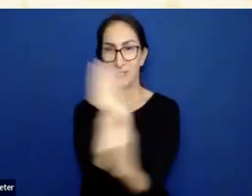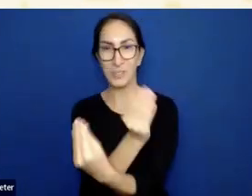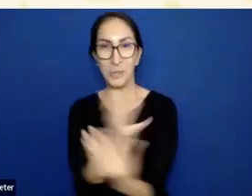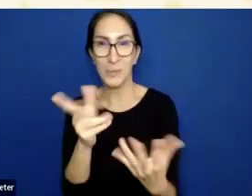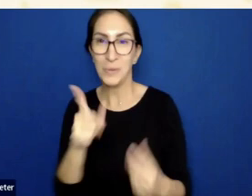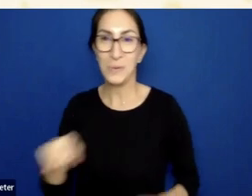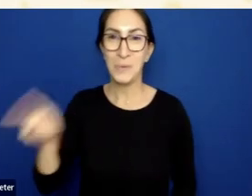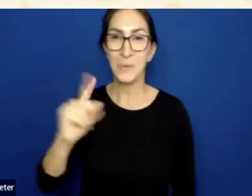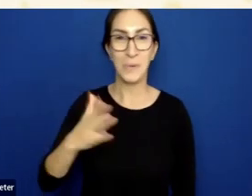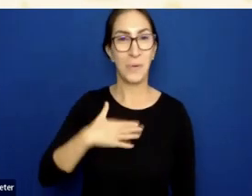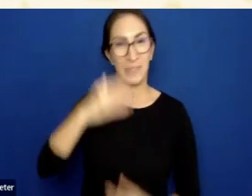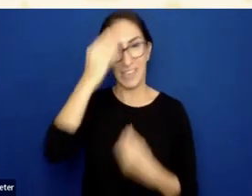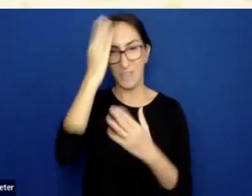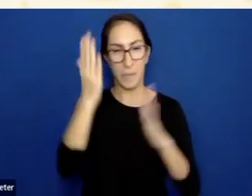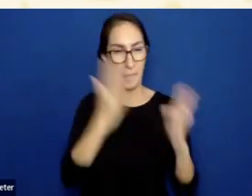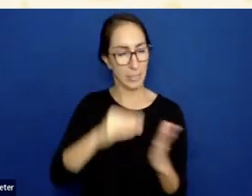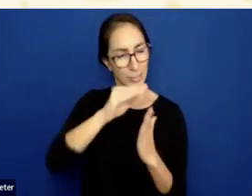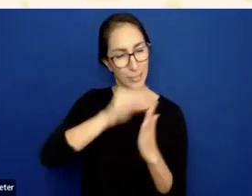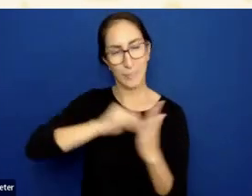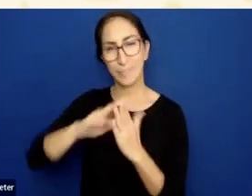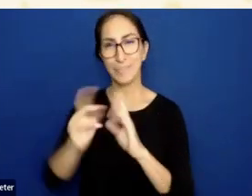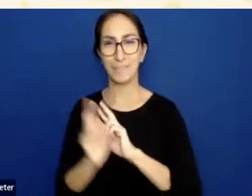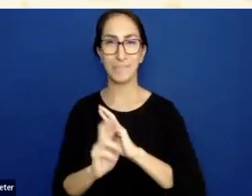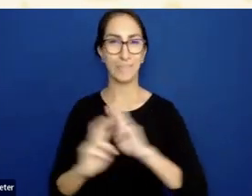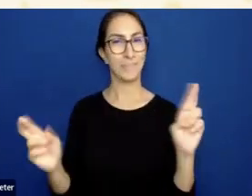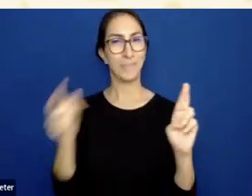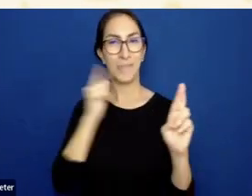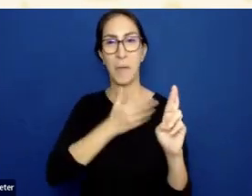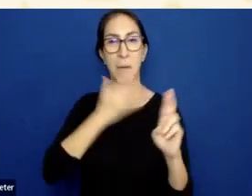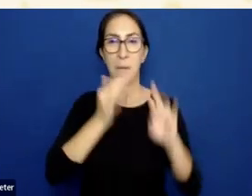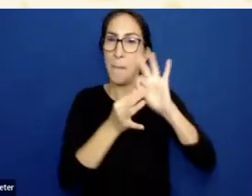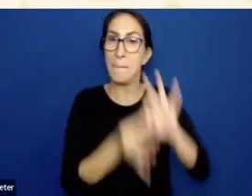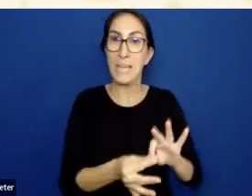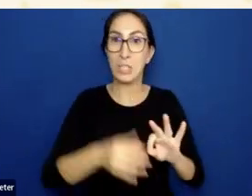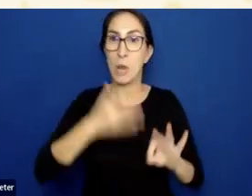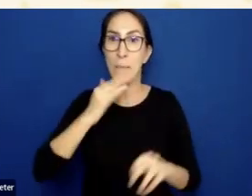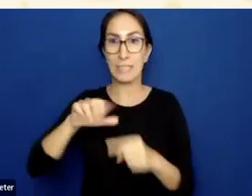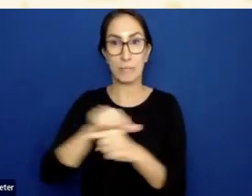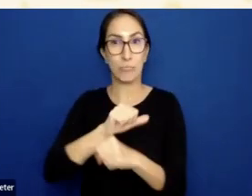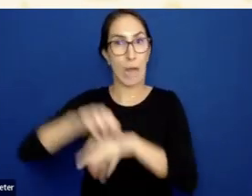that I’ve prepared based on the best practices that I know of this area.